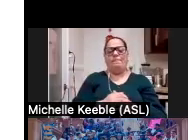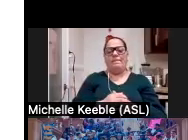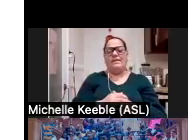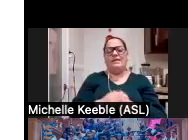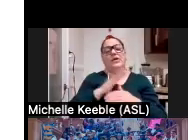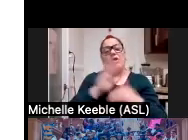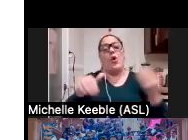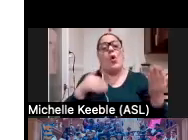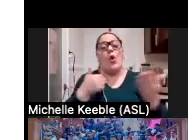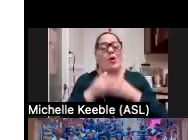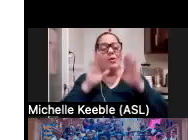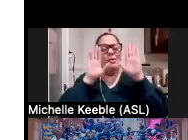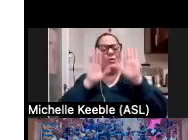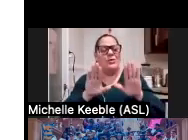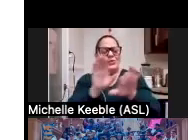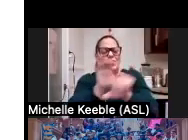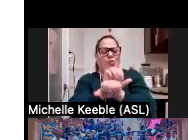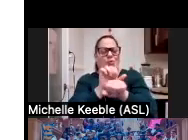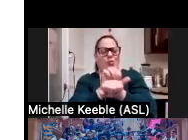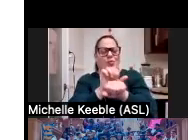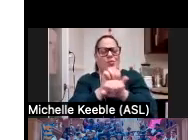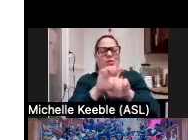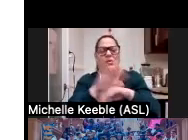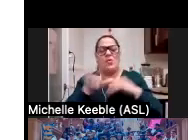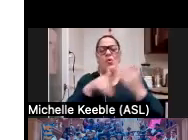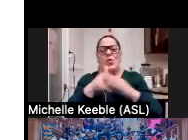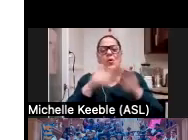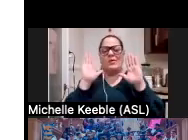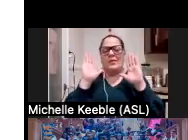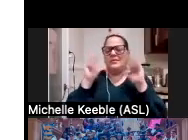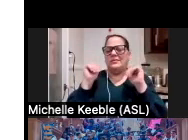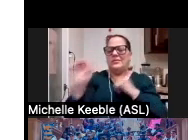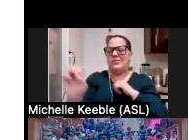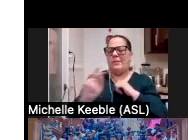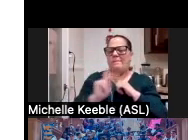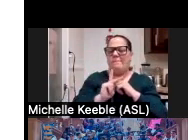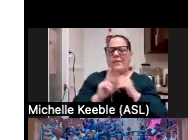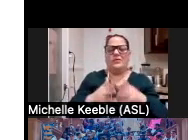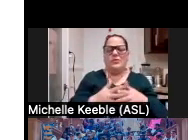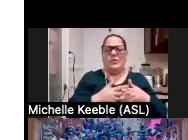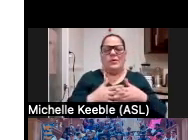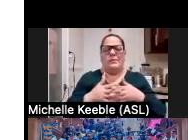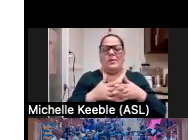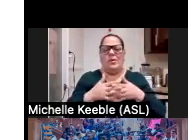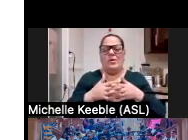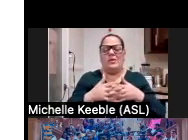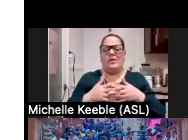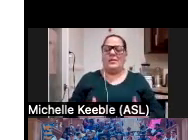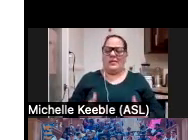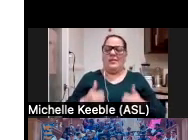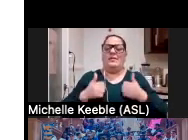remarkable work in all aspects of readiness to return to civilian life. But one sticking point